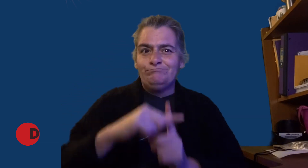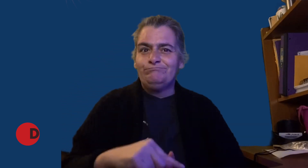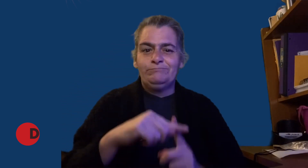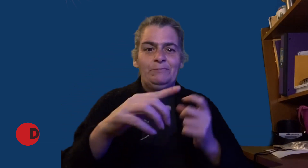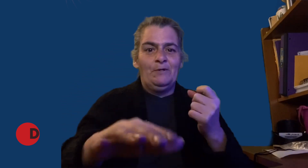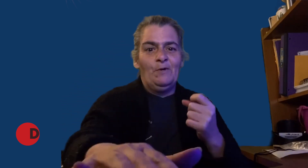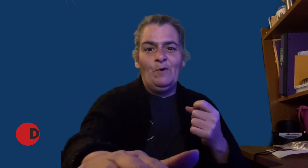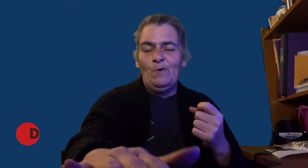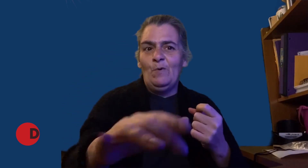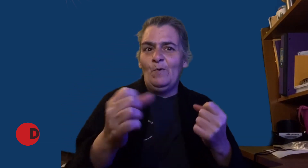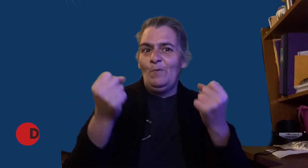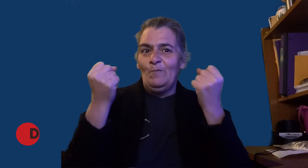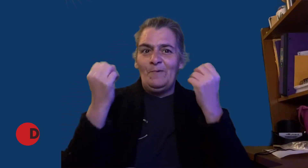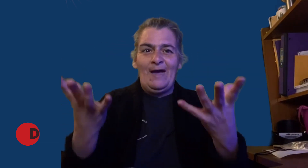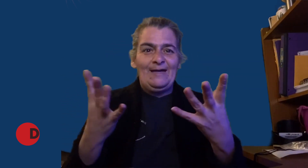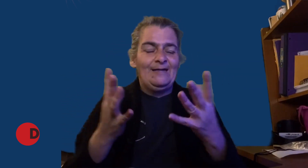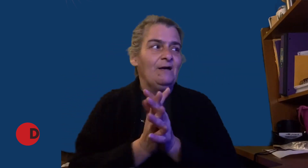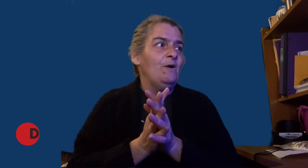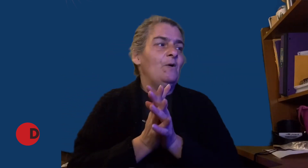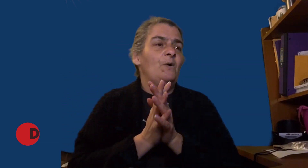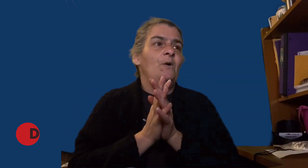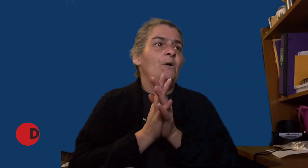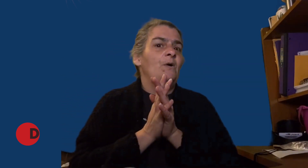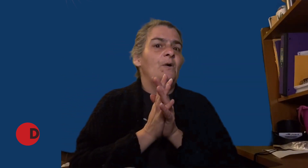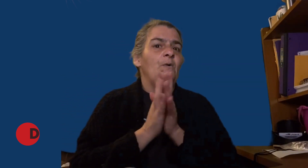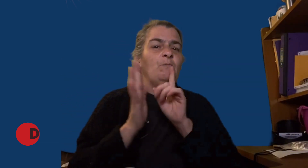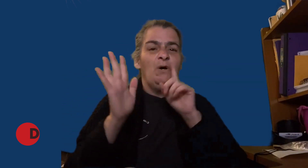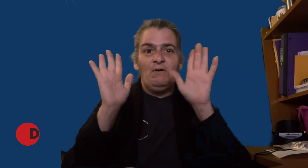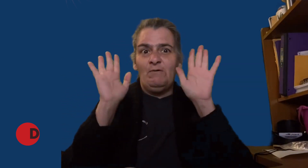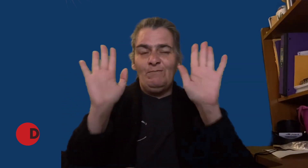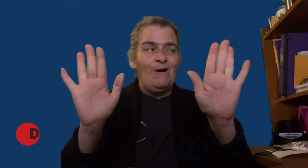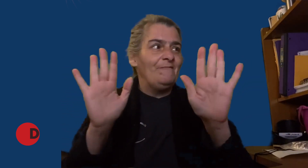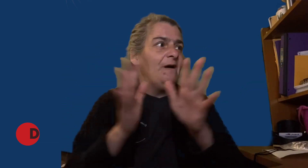can provide proper services and get equal access as hearing people.